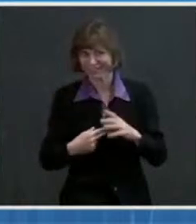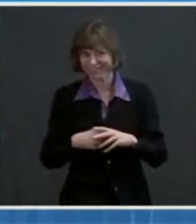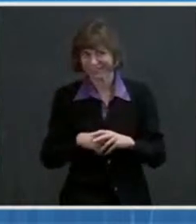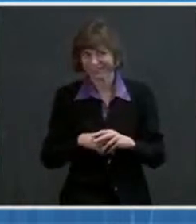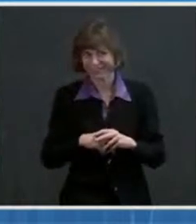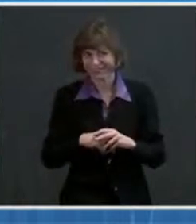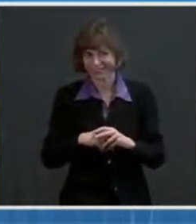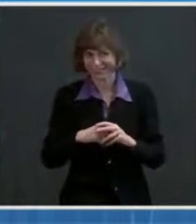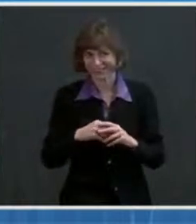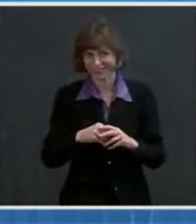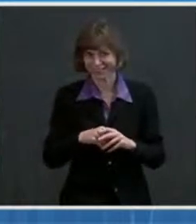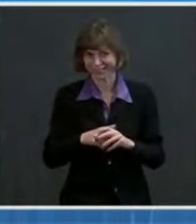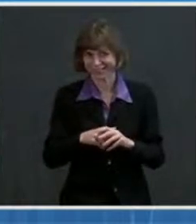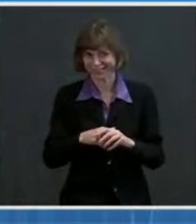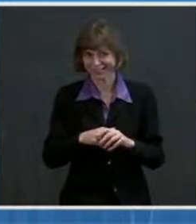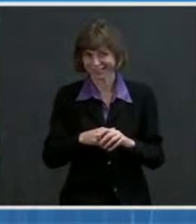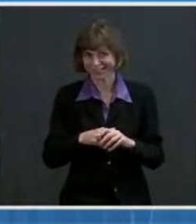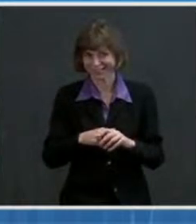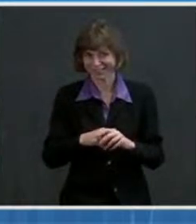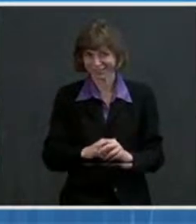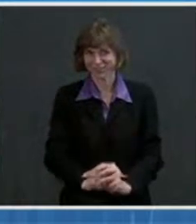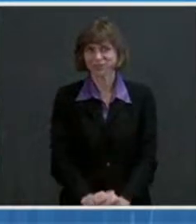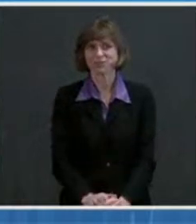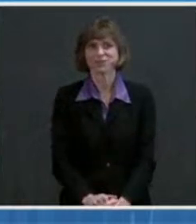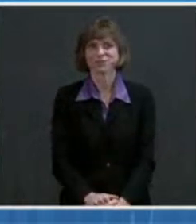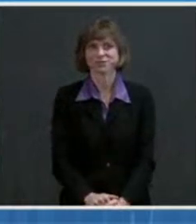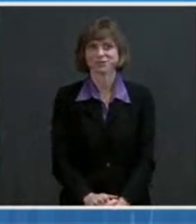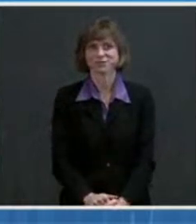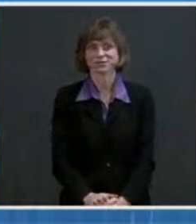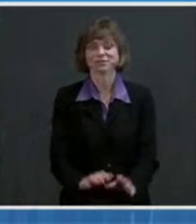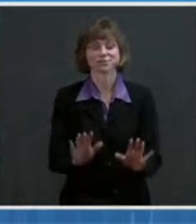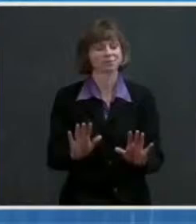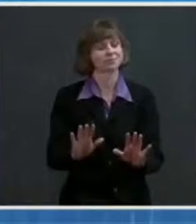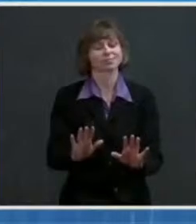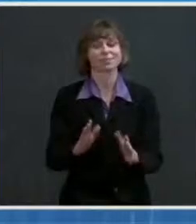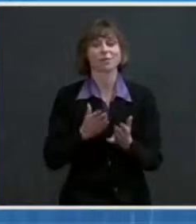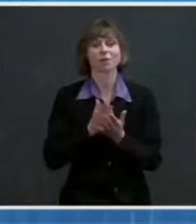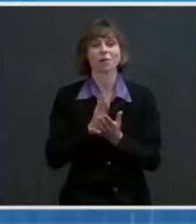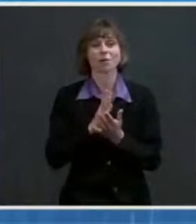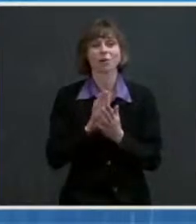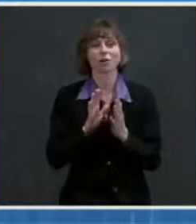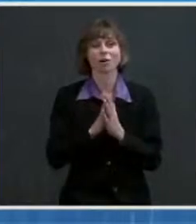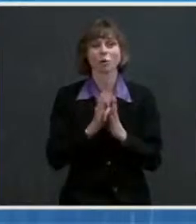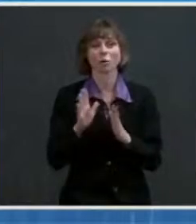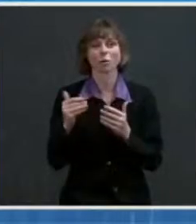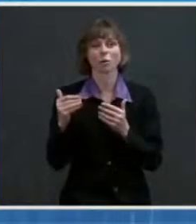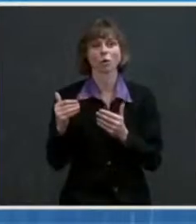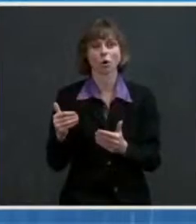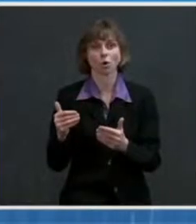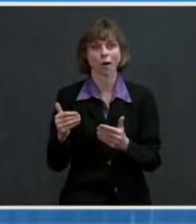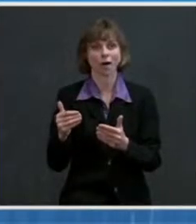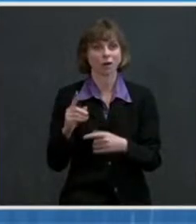IT'S INTERNATIONAL WOMEN'S DAY.